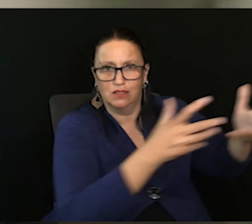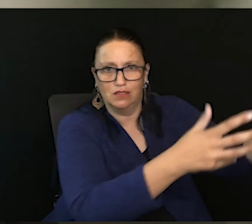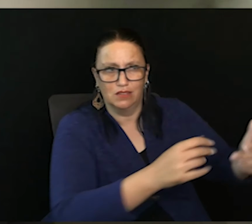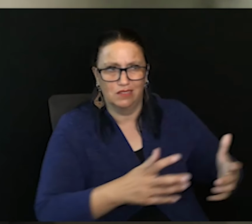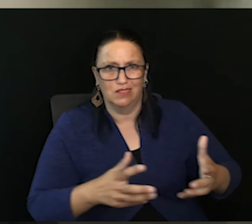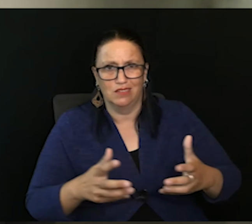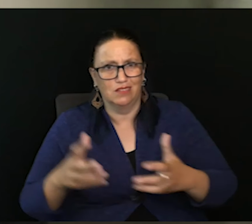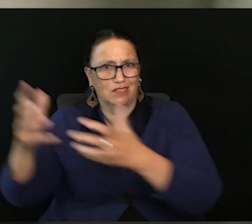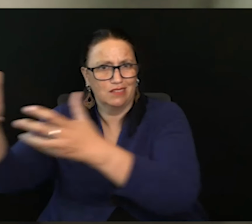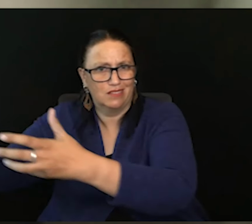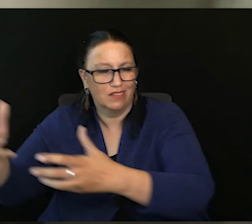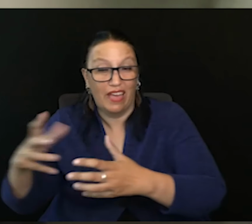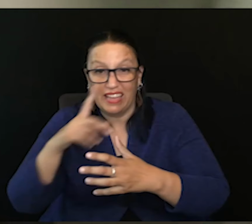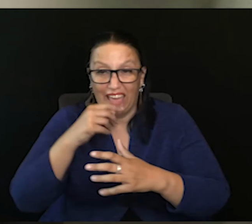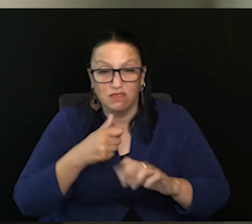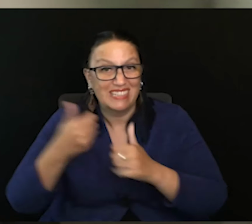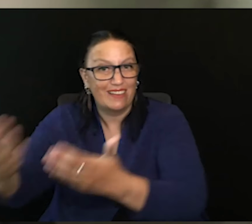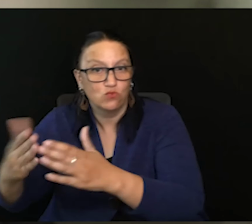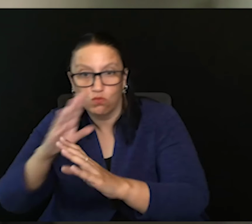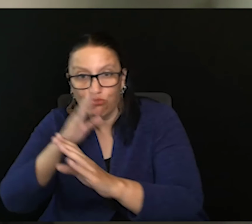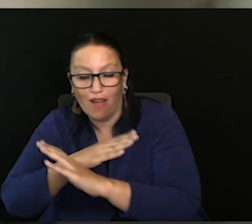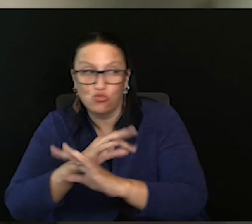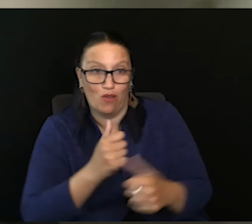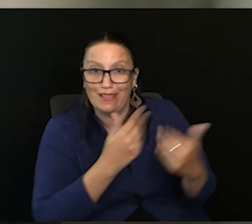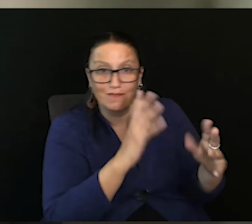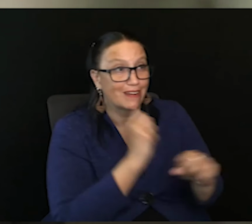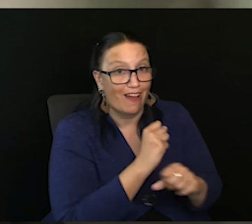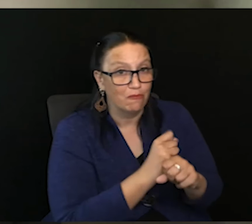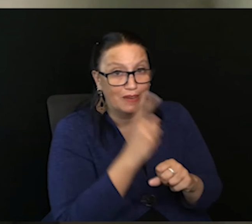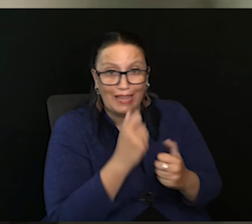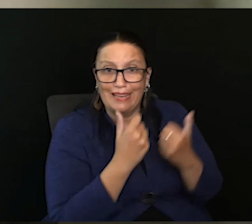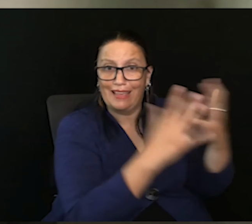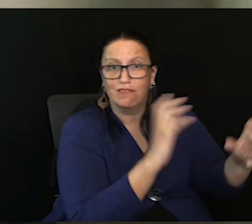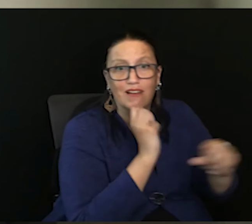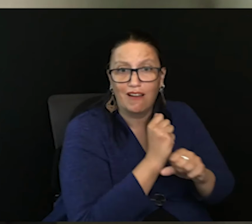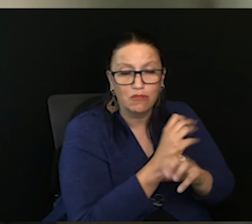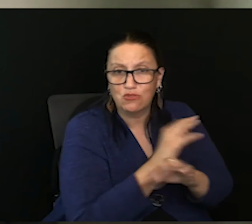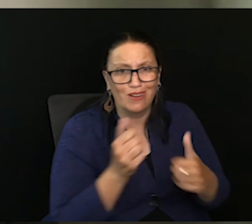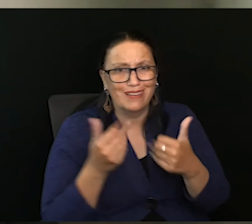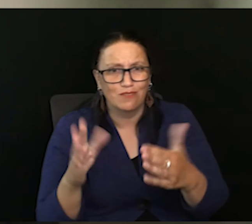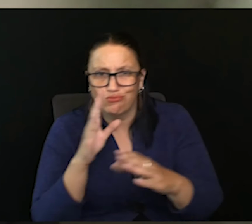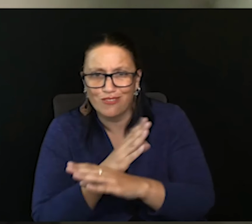and that can be any one of those groups to whom they're not delivering. And there are different reasons and excuses put out.